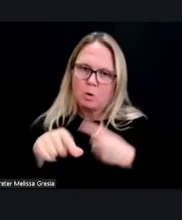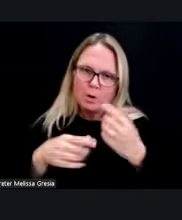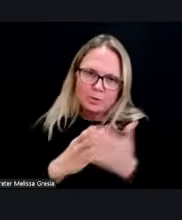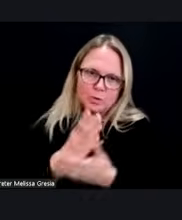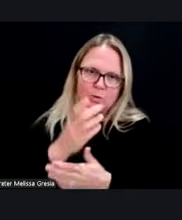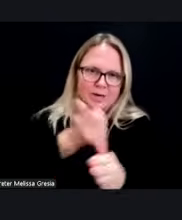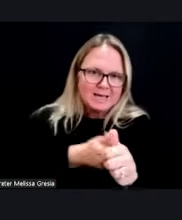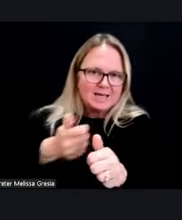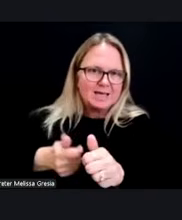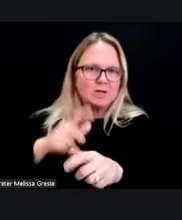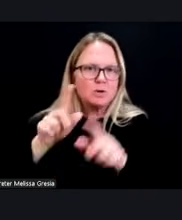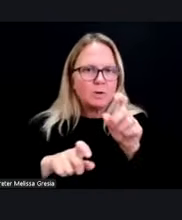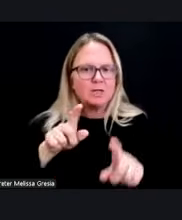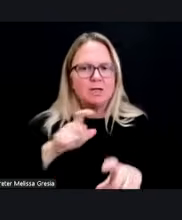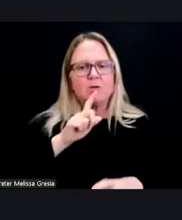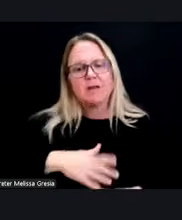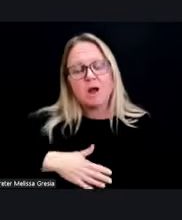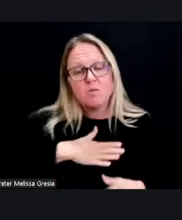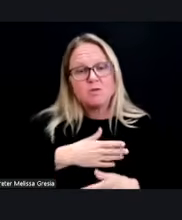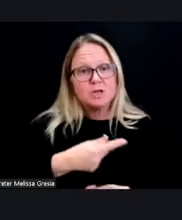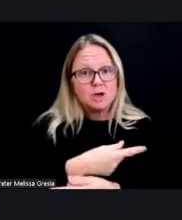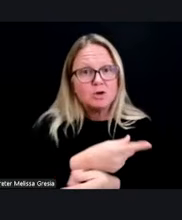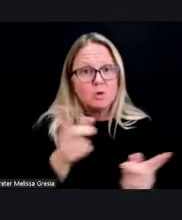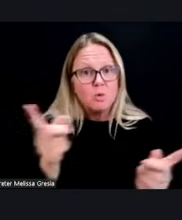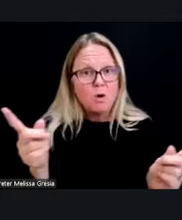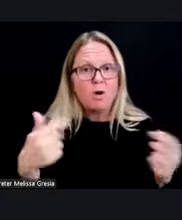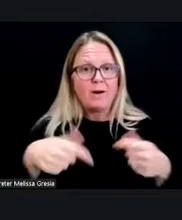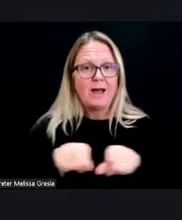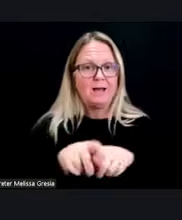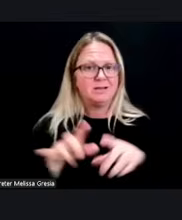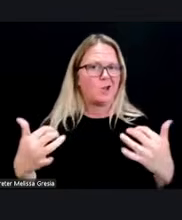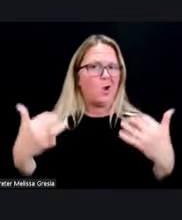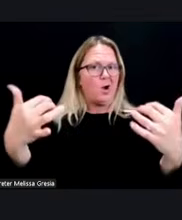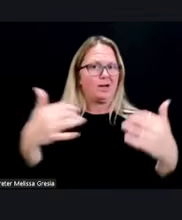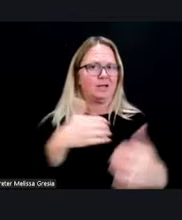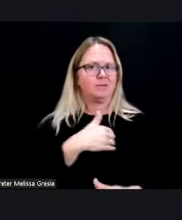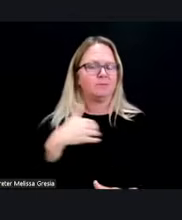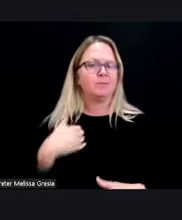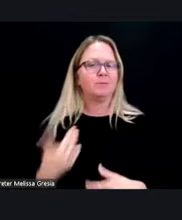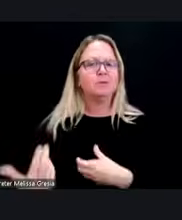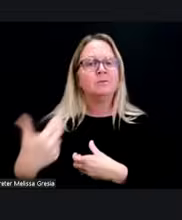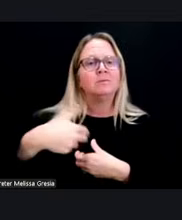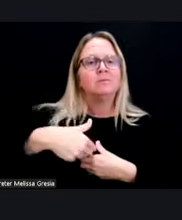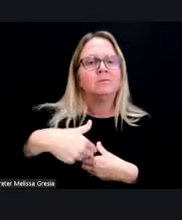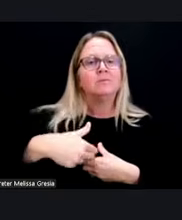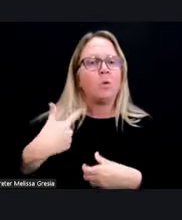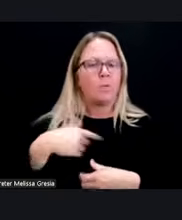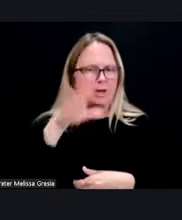and I appreciate you all. Um, as audience members joining us, um, we know that the only way we're